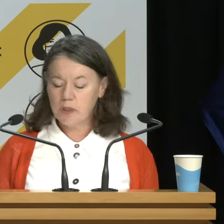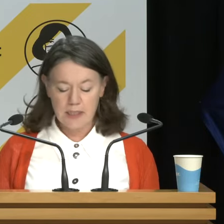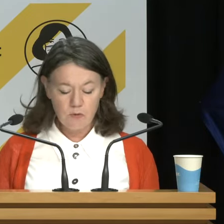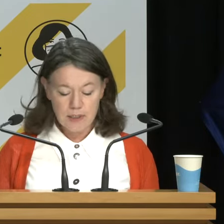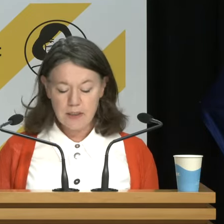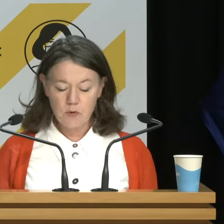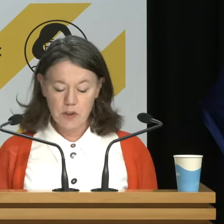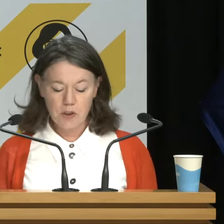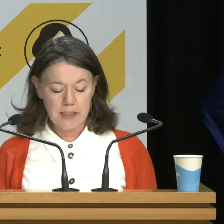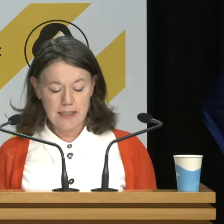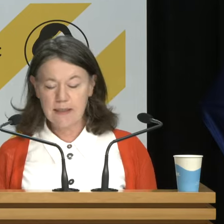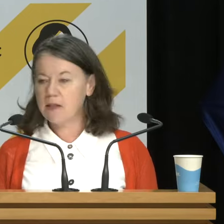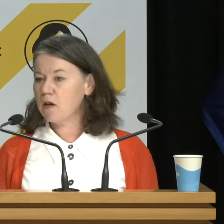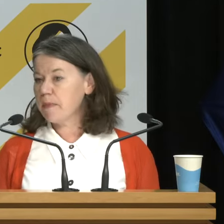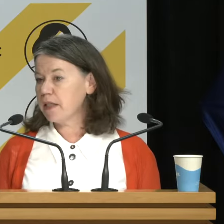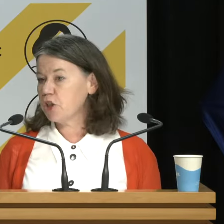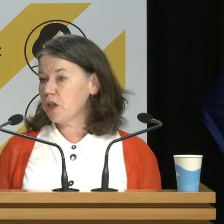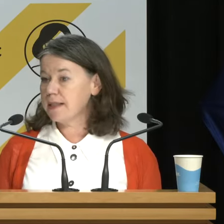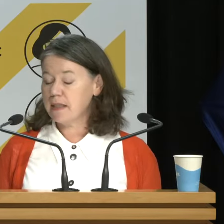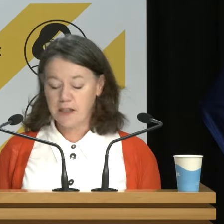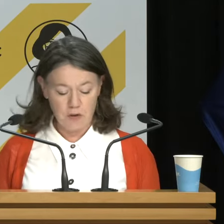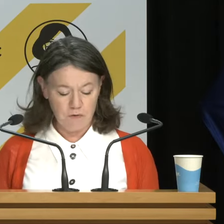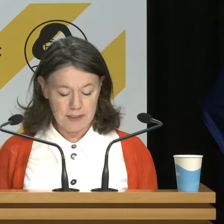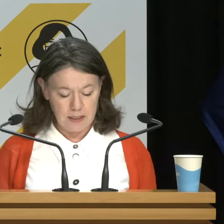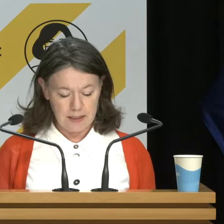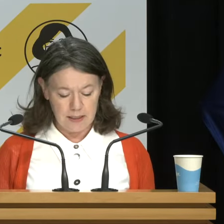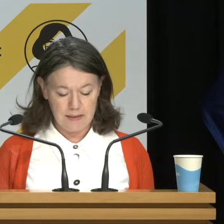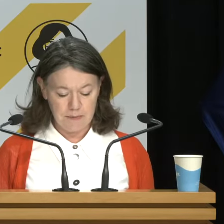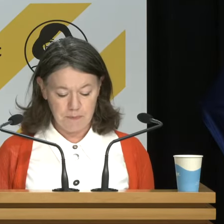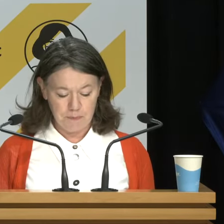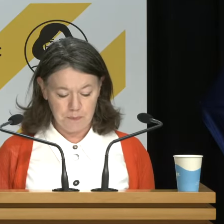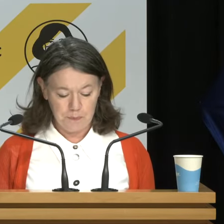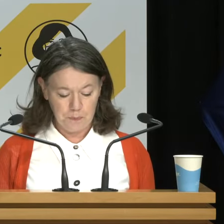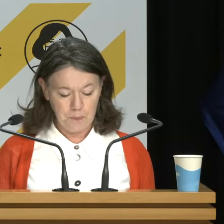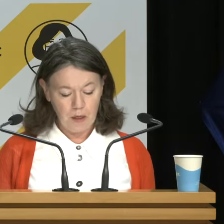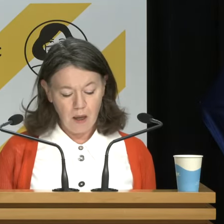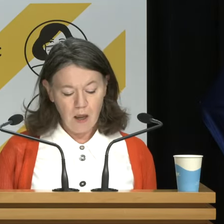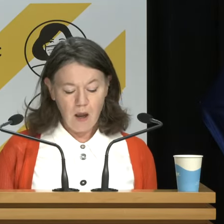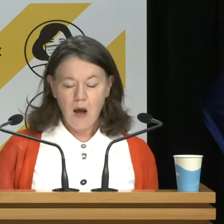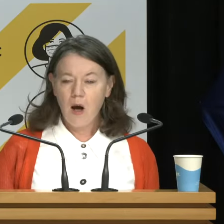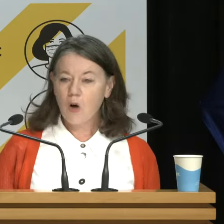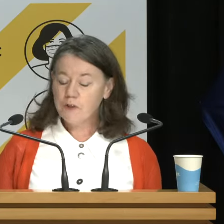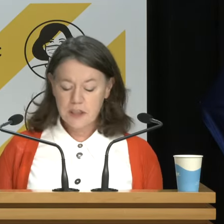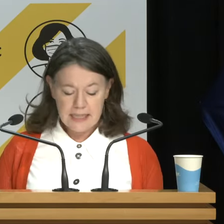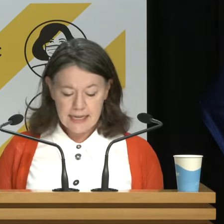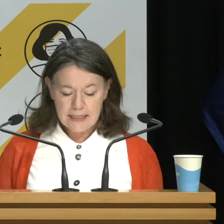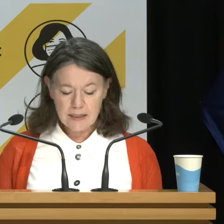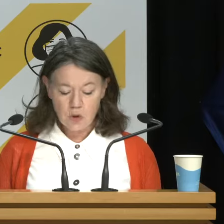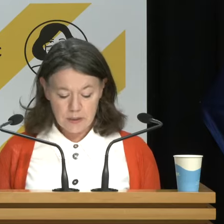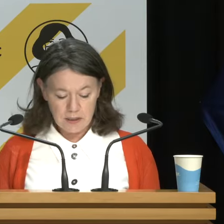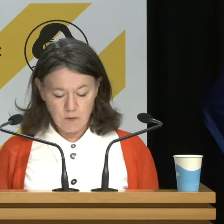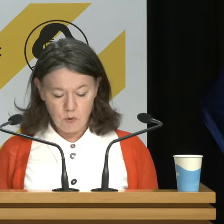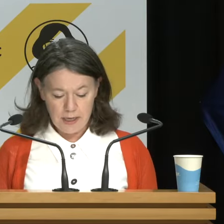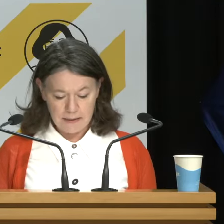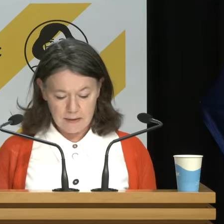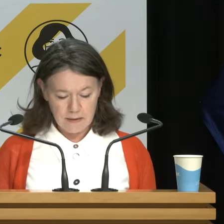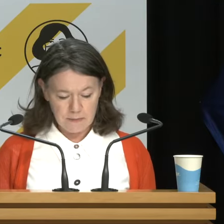this outbreak to 1448. There are also two cases to